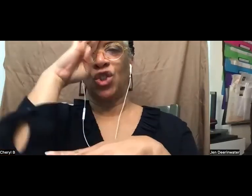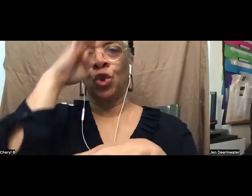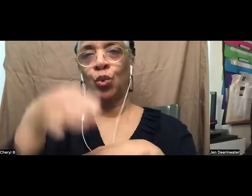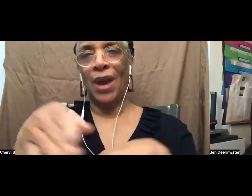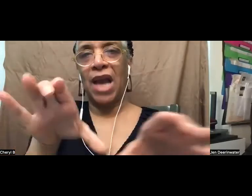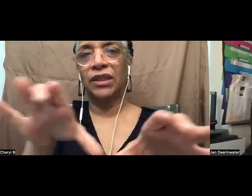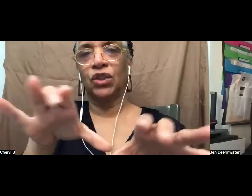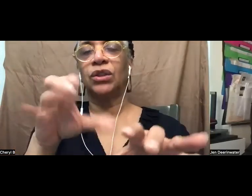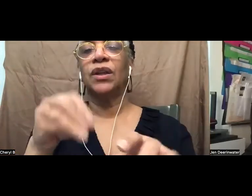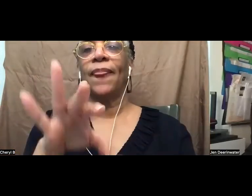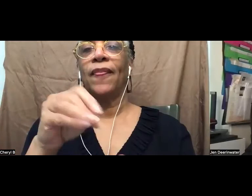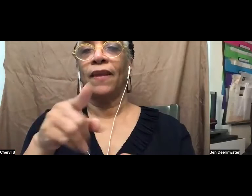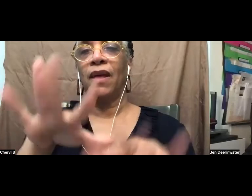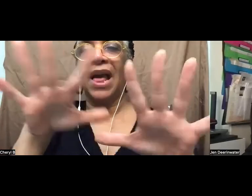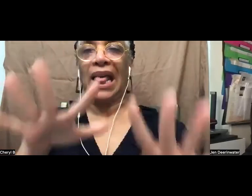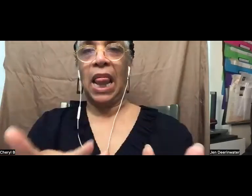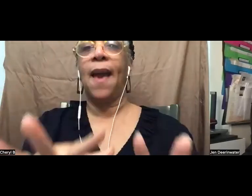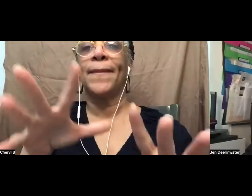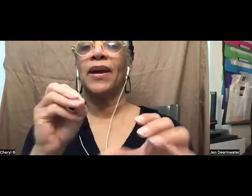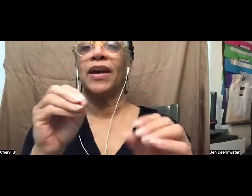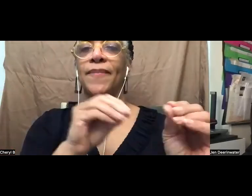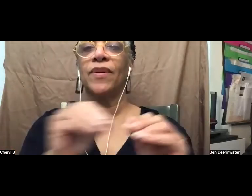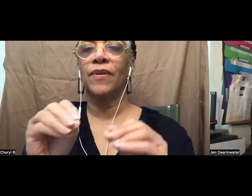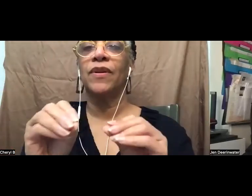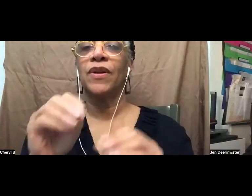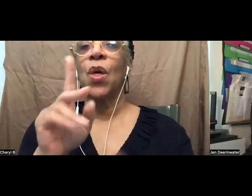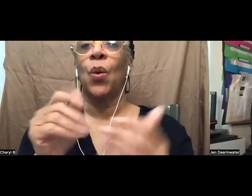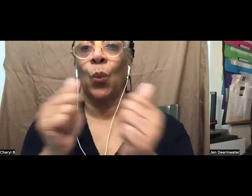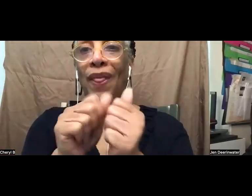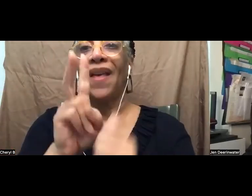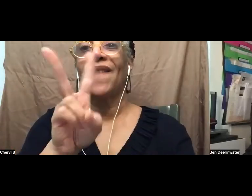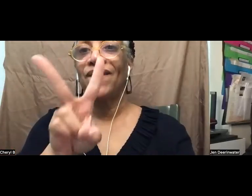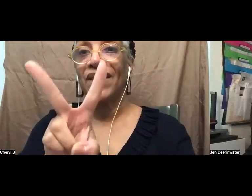That is going to be with